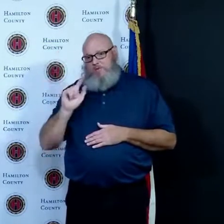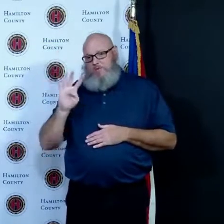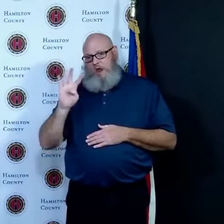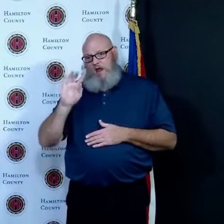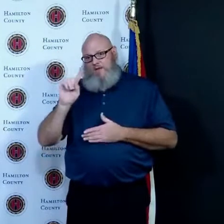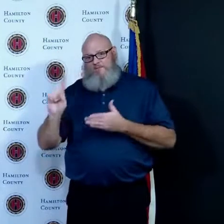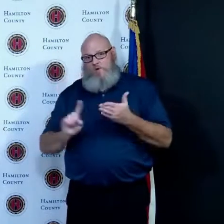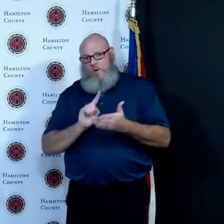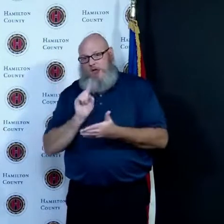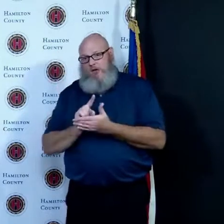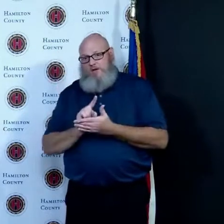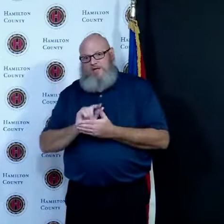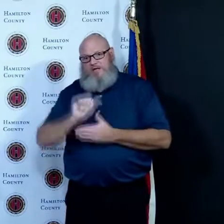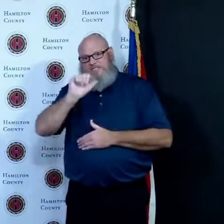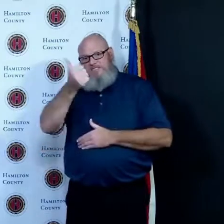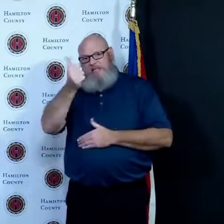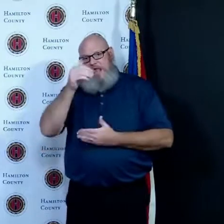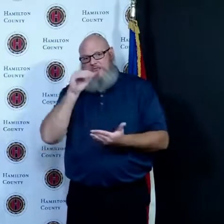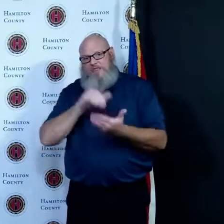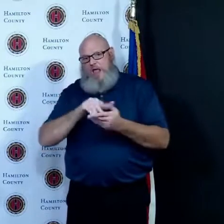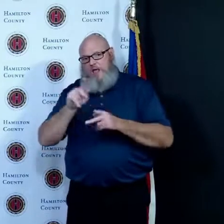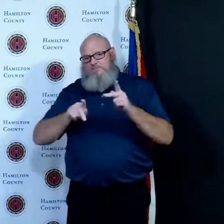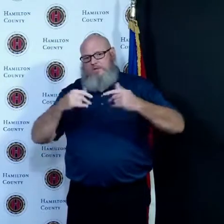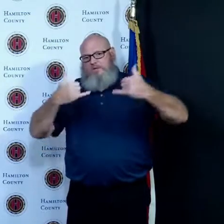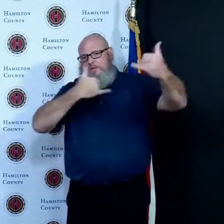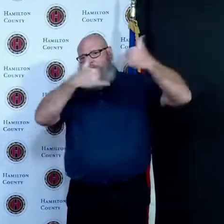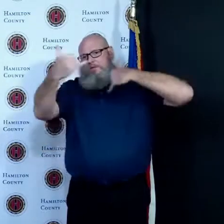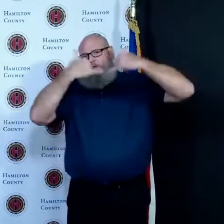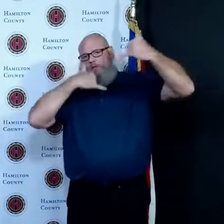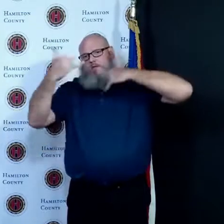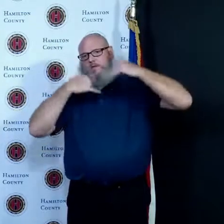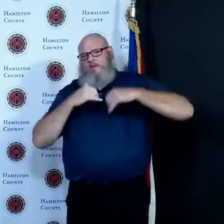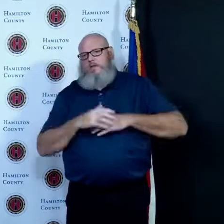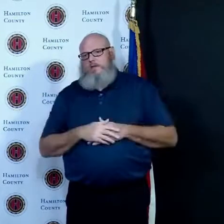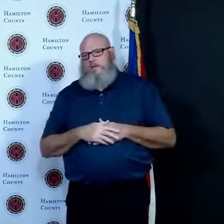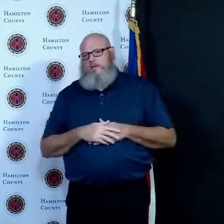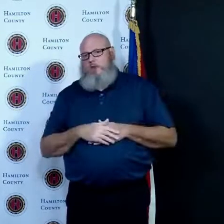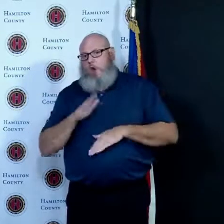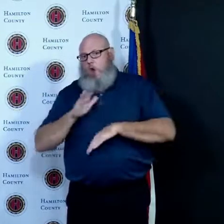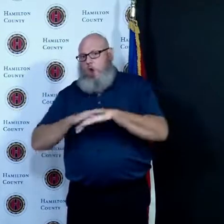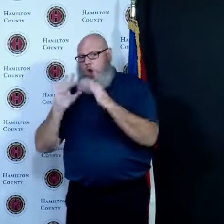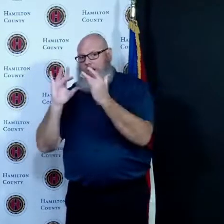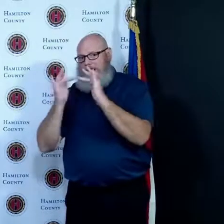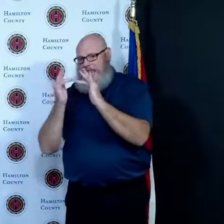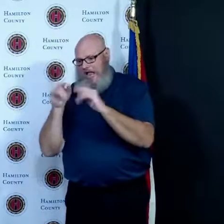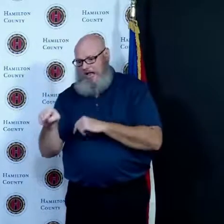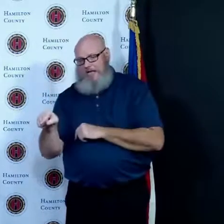would be shut down but if you absolutely have a need and are unable to use the internet or unable